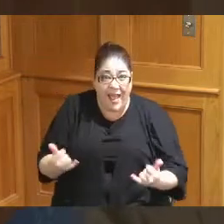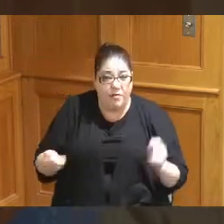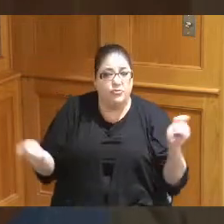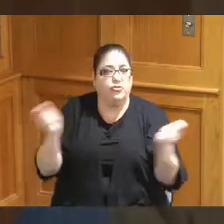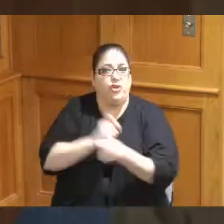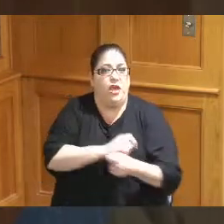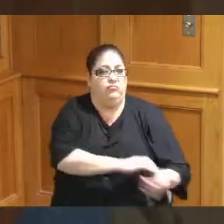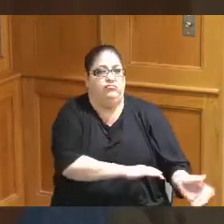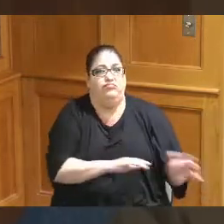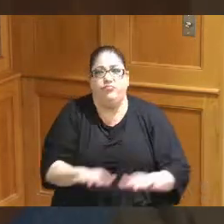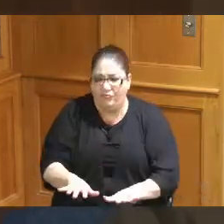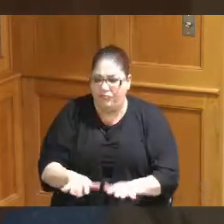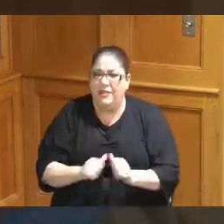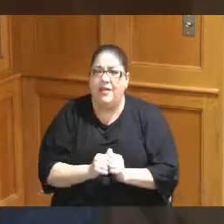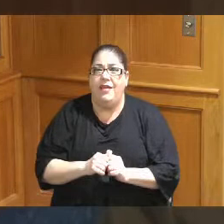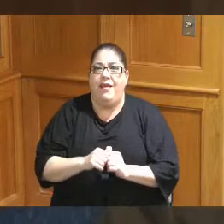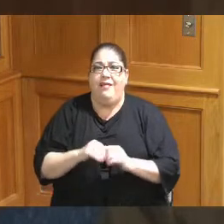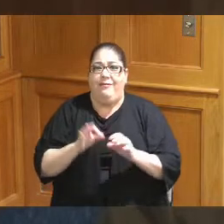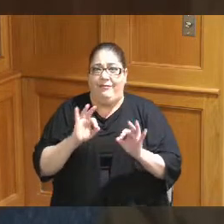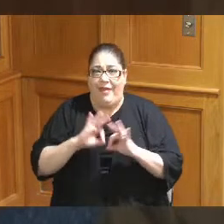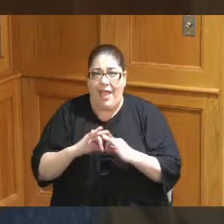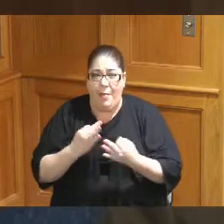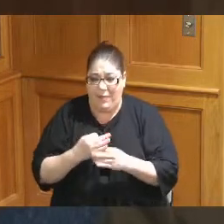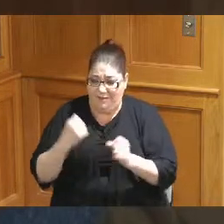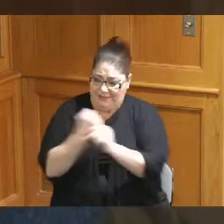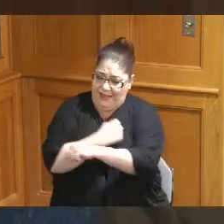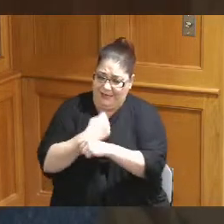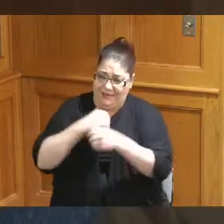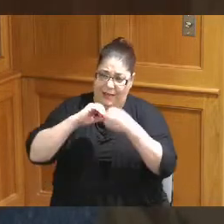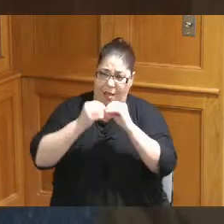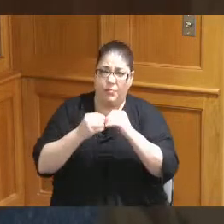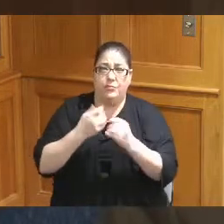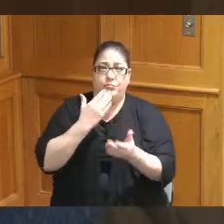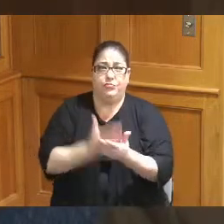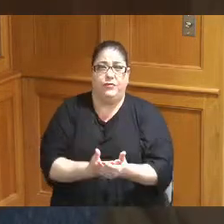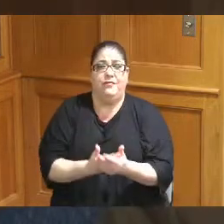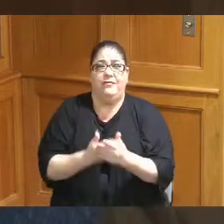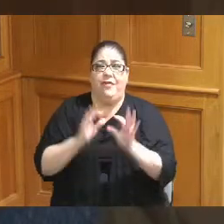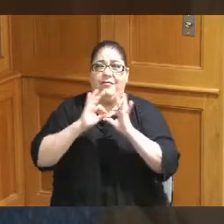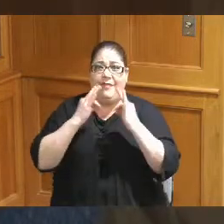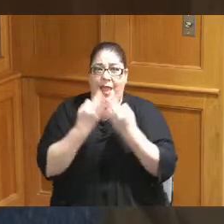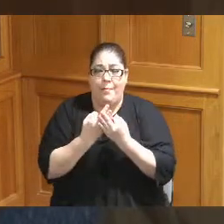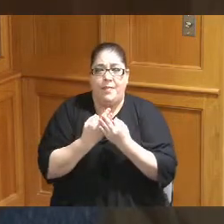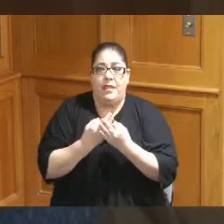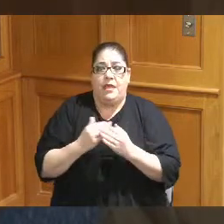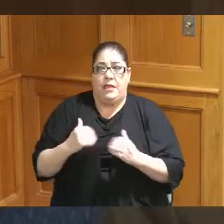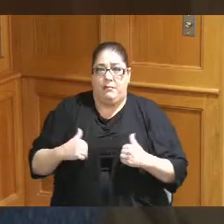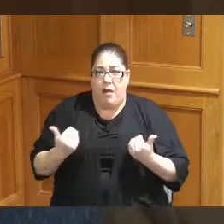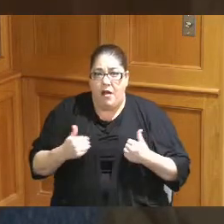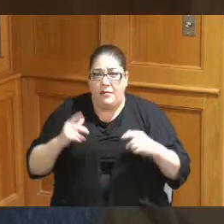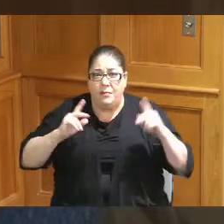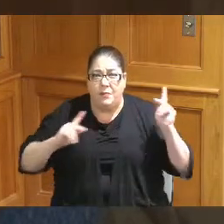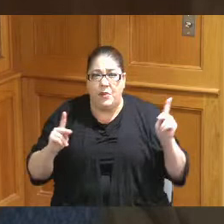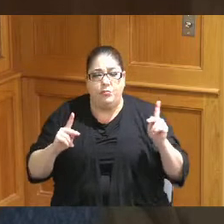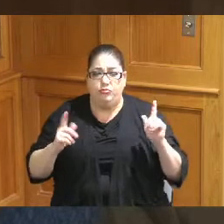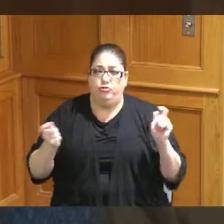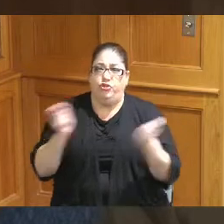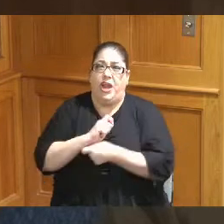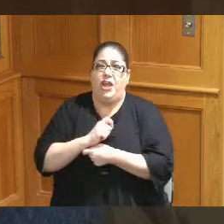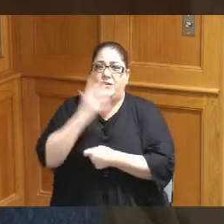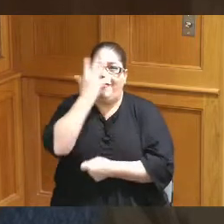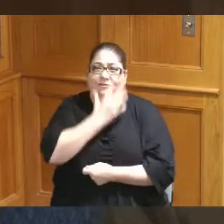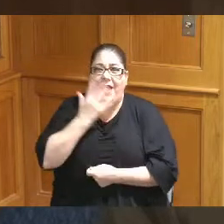stats you prove it out that there is a changing landscape of homelessness in this County and